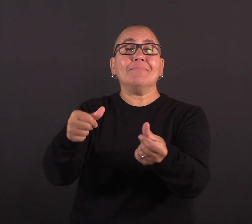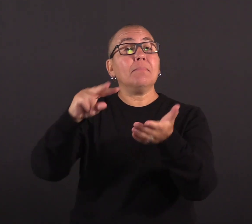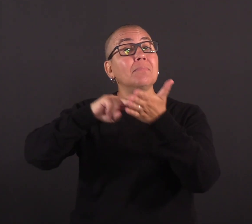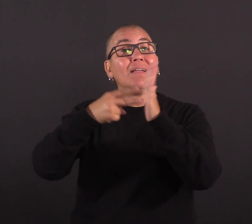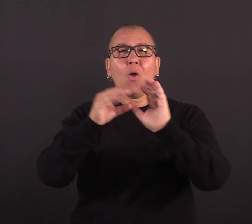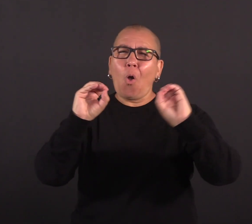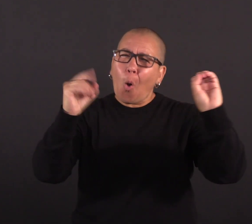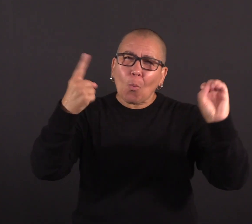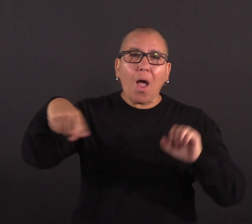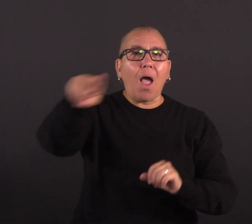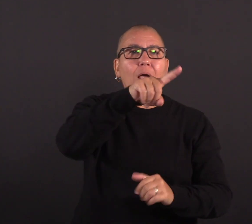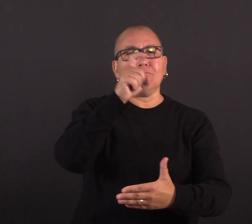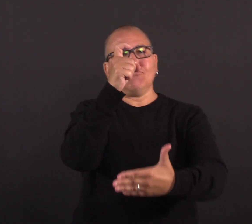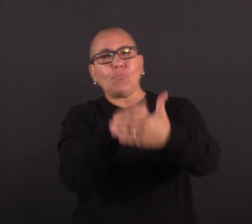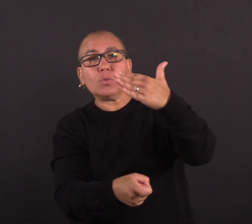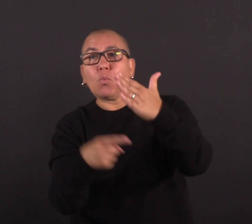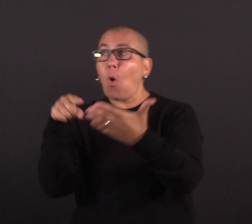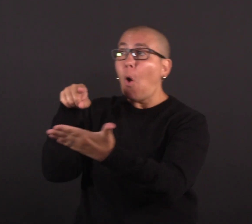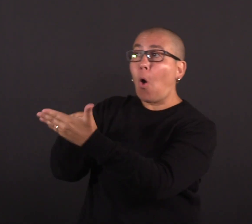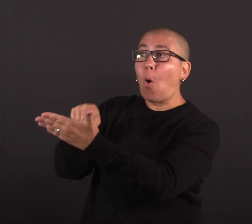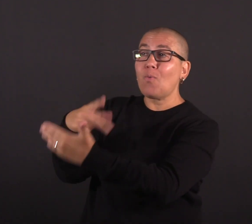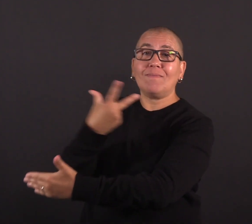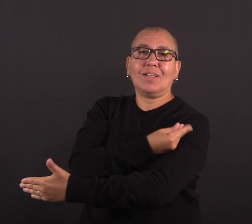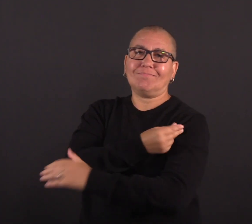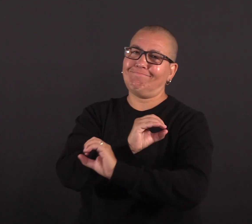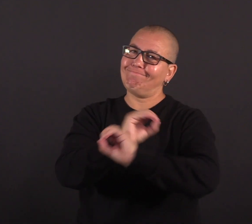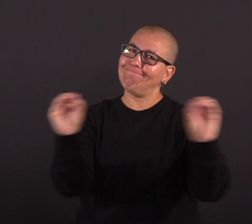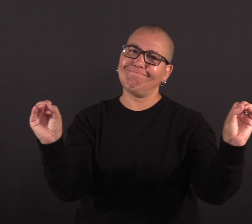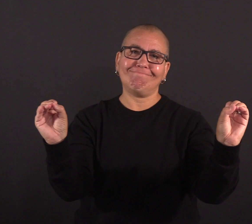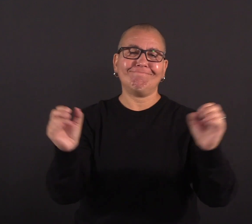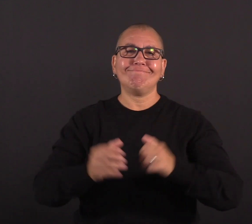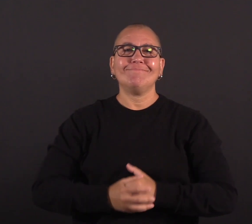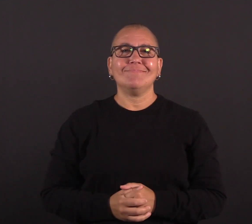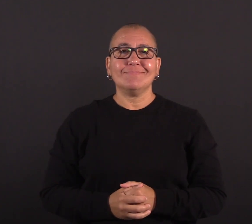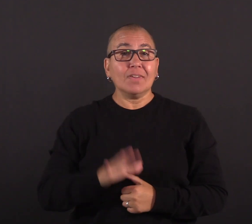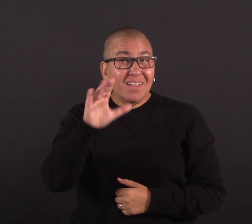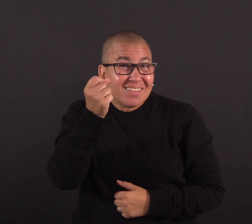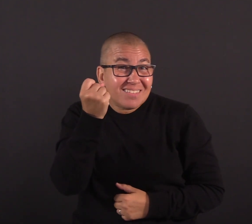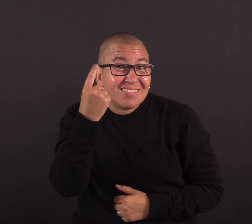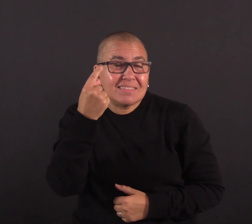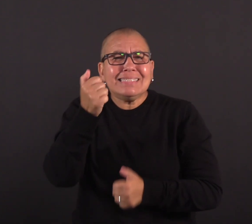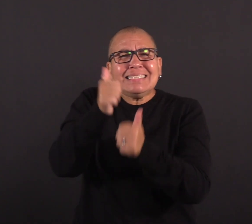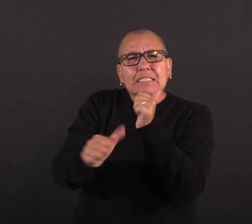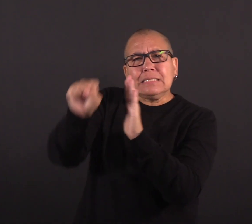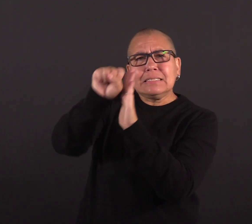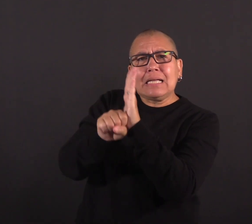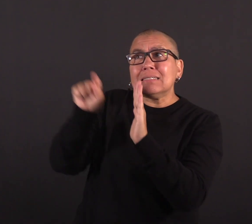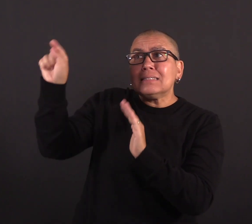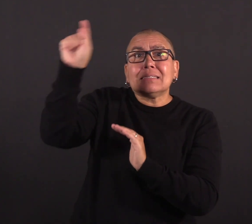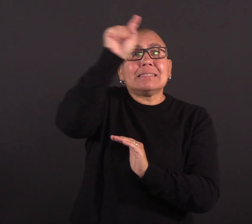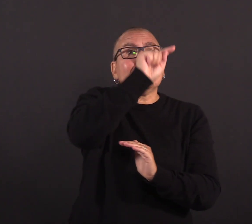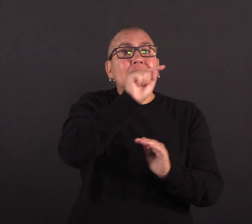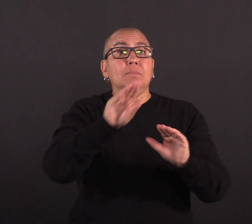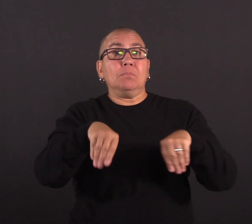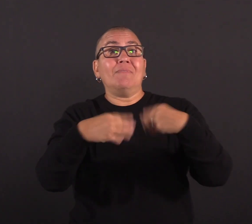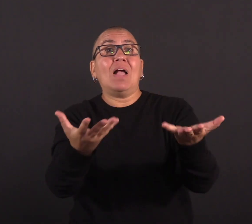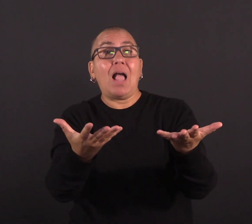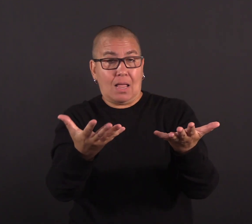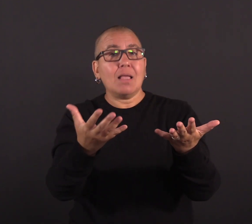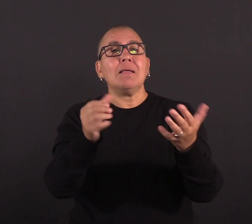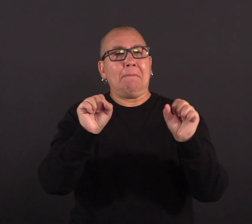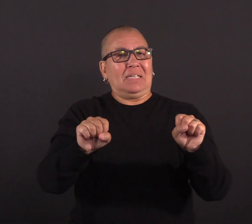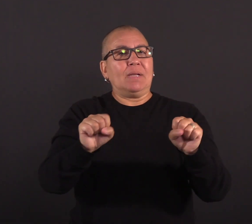with federal tax dollars. This means that no one can charge a fee for the vaccine itself.